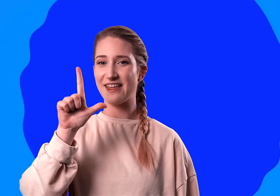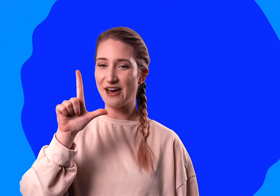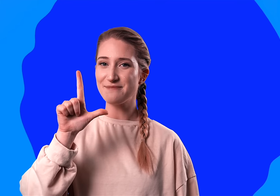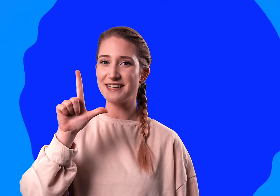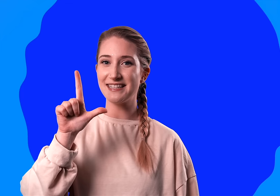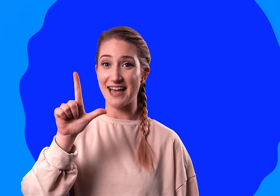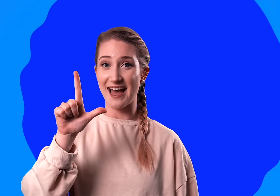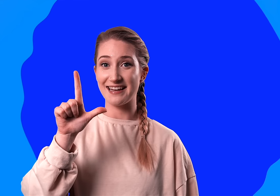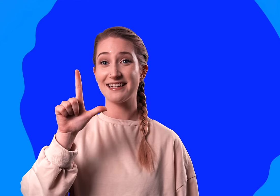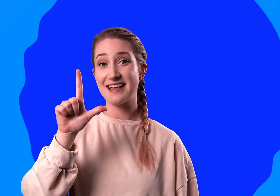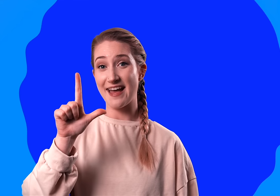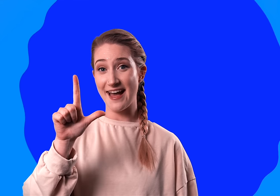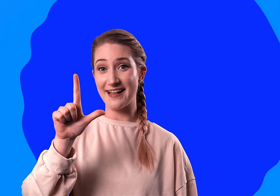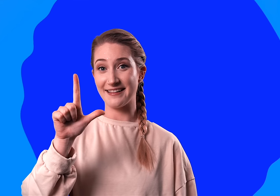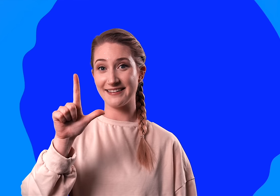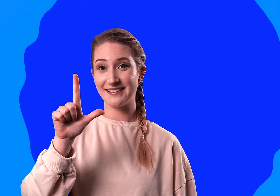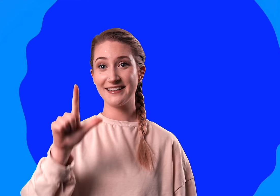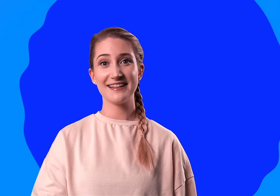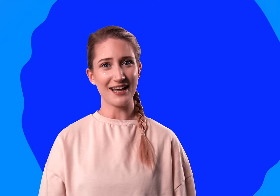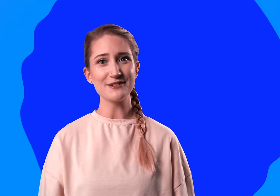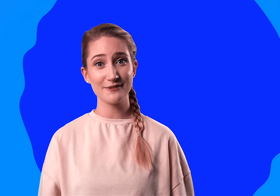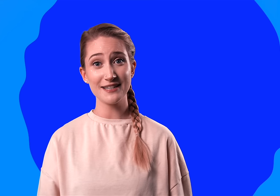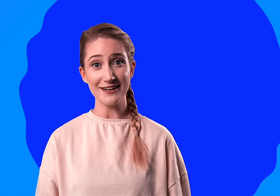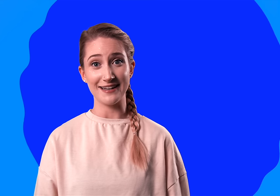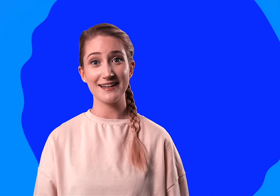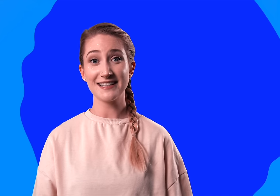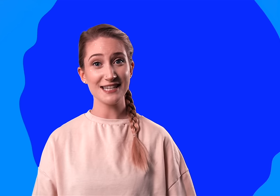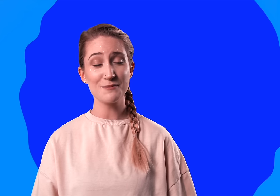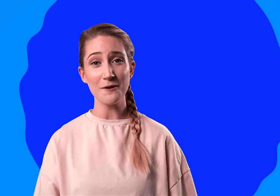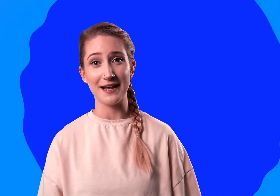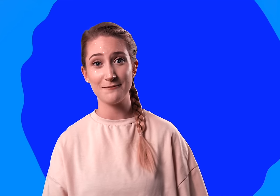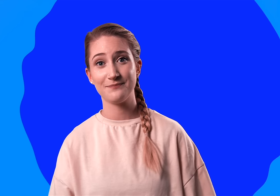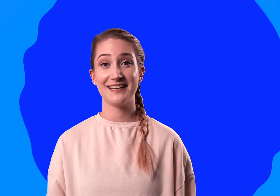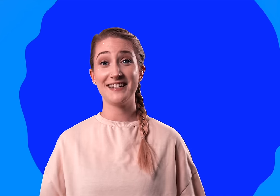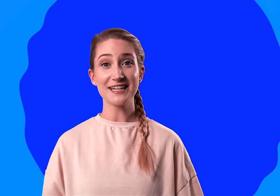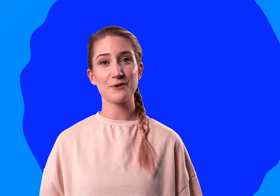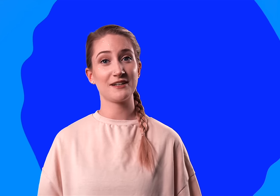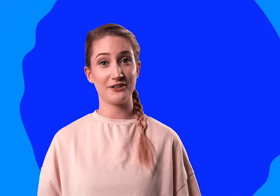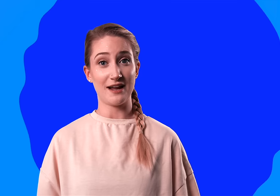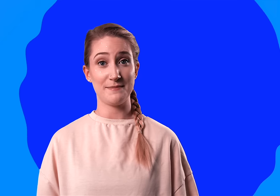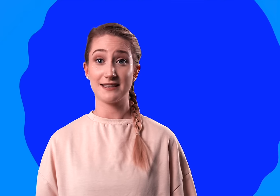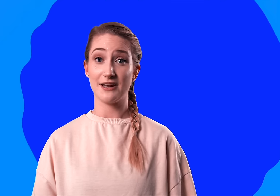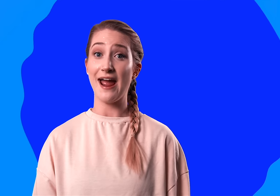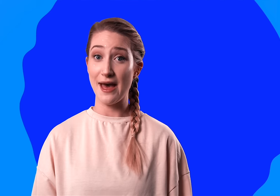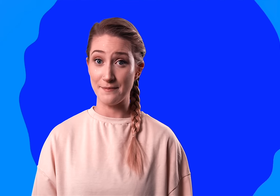your thumb to the side. L. That was really good. Let's keep going. Next we're going to learn how to make the letter M.